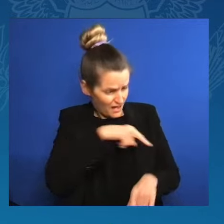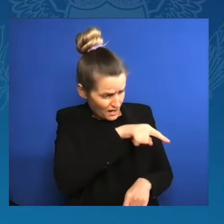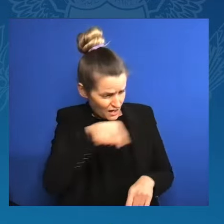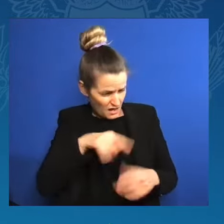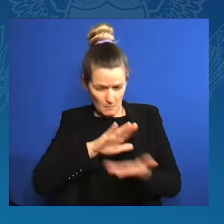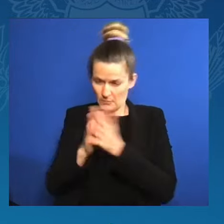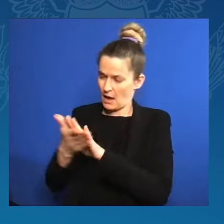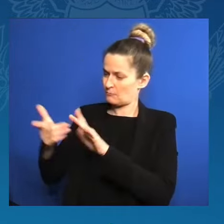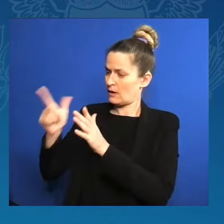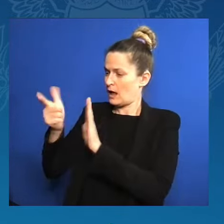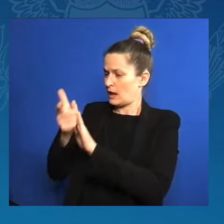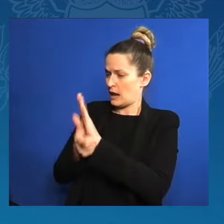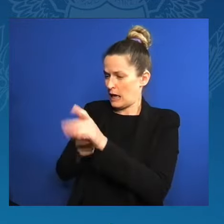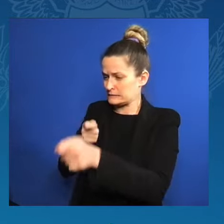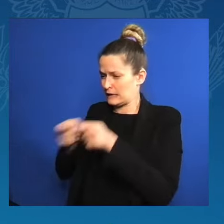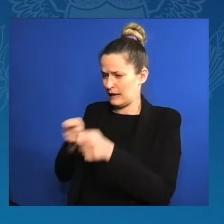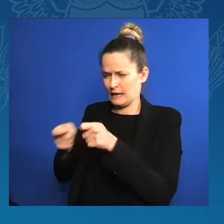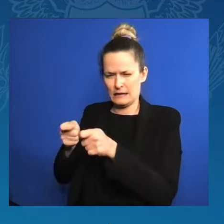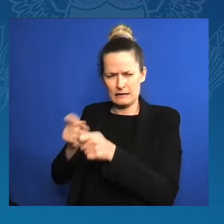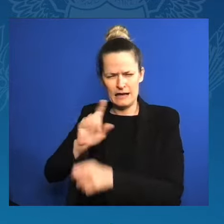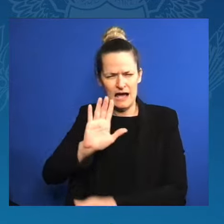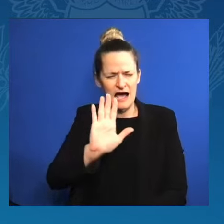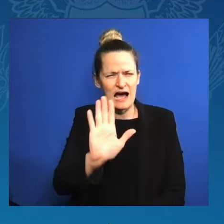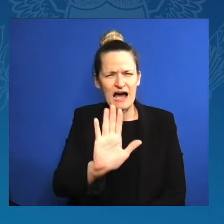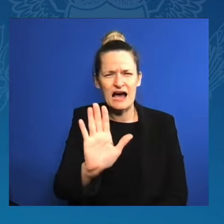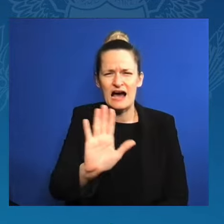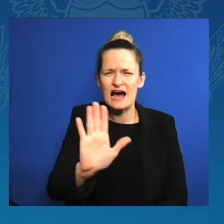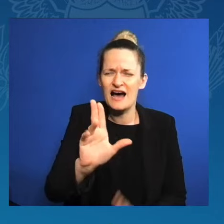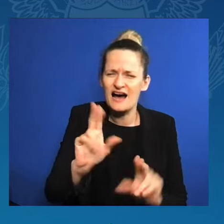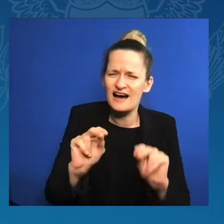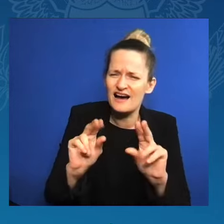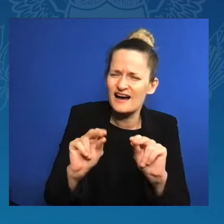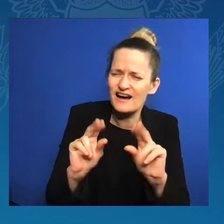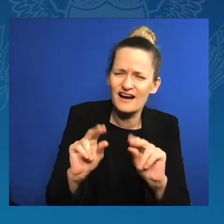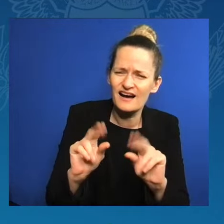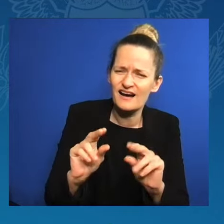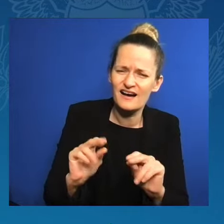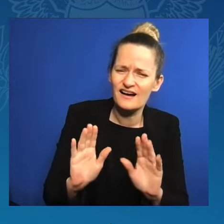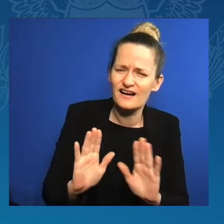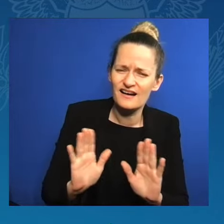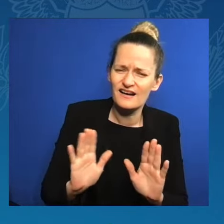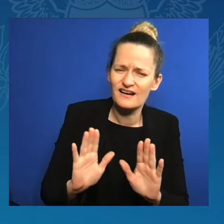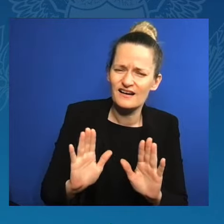As of July 1st, North Carolina will roll back the right to abortion,